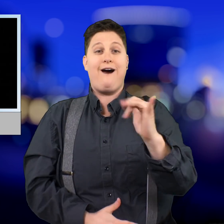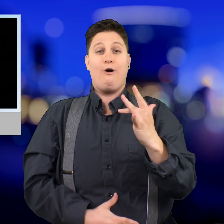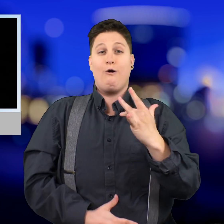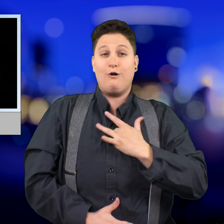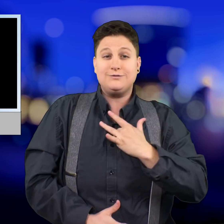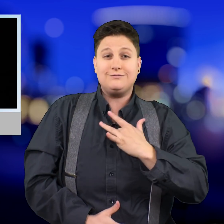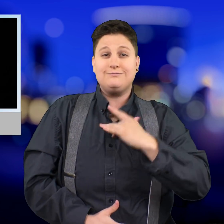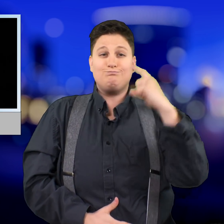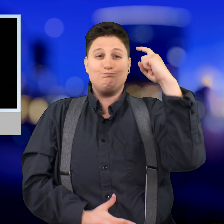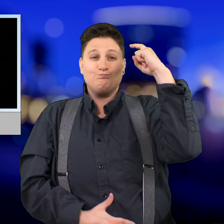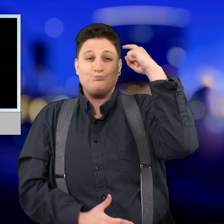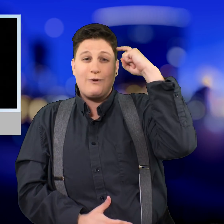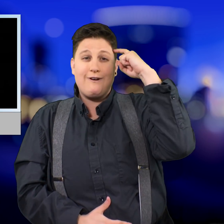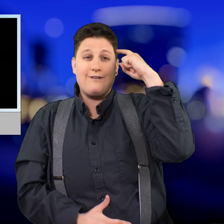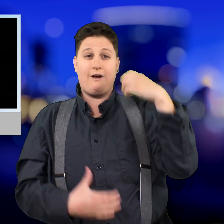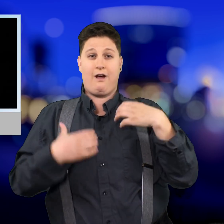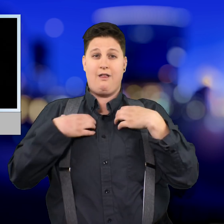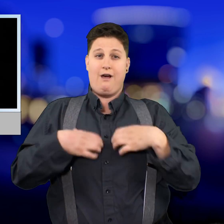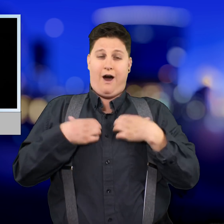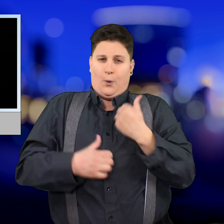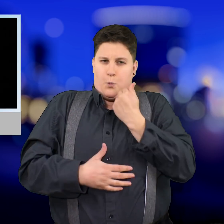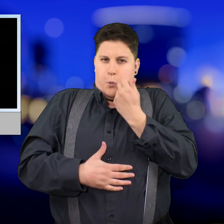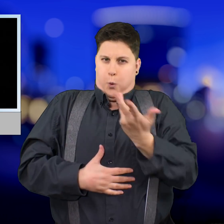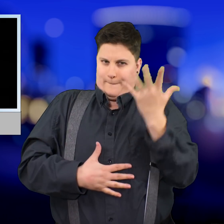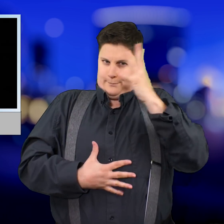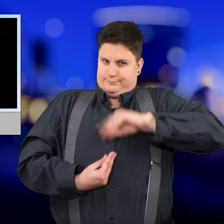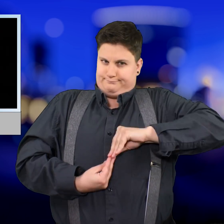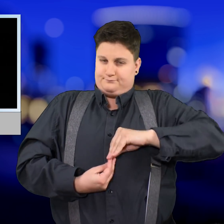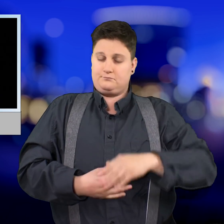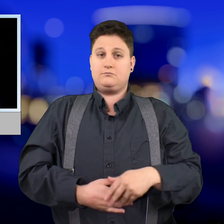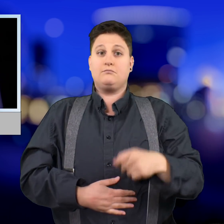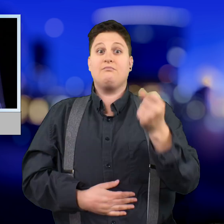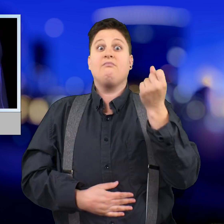heart, brain and lungs warm.